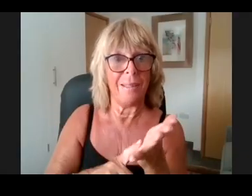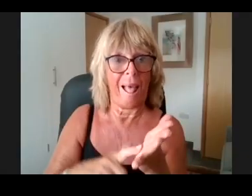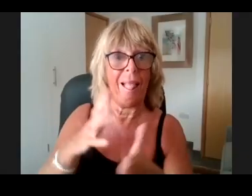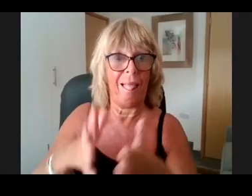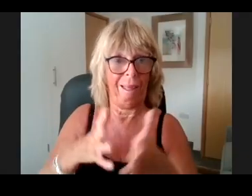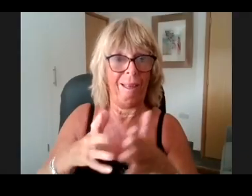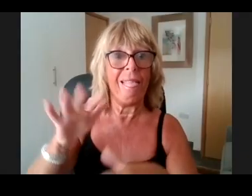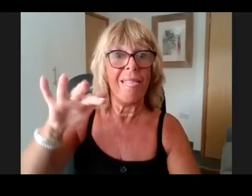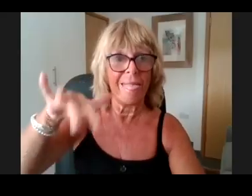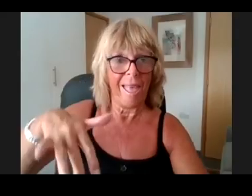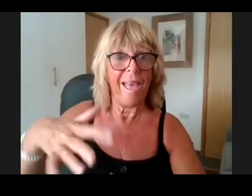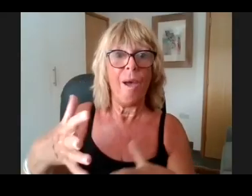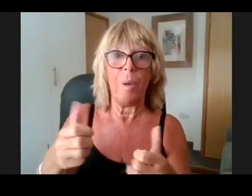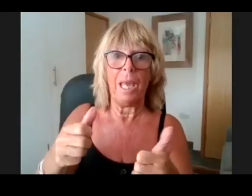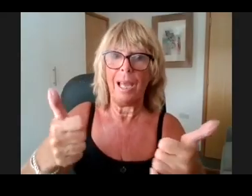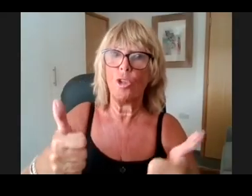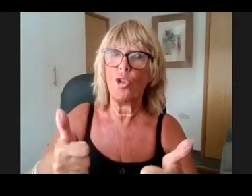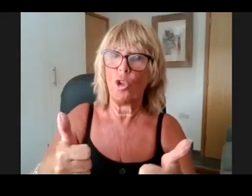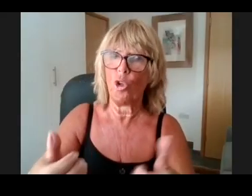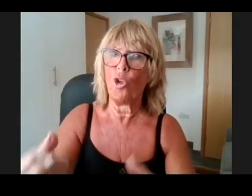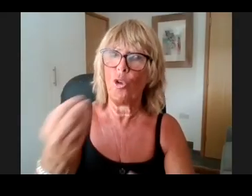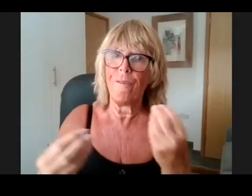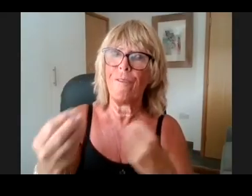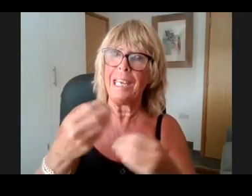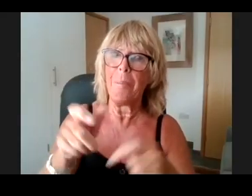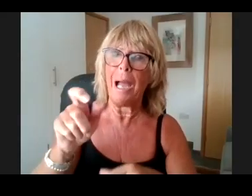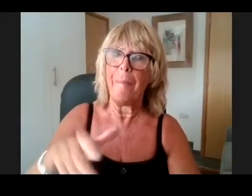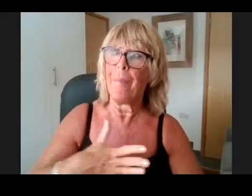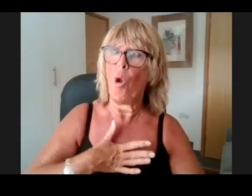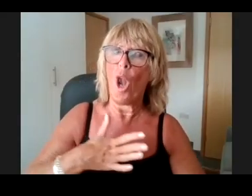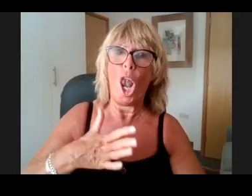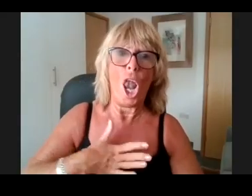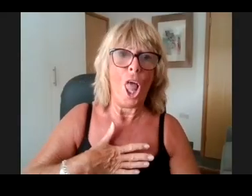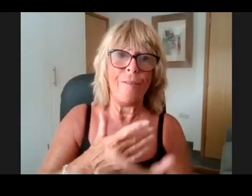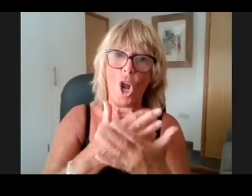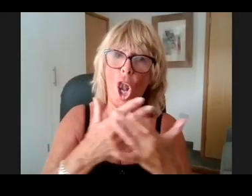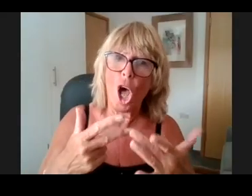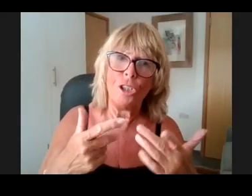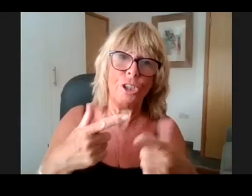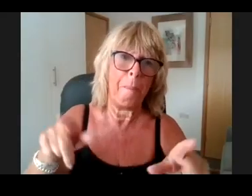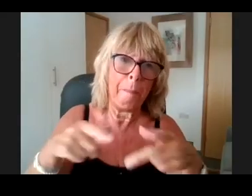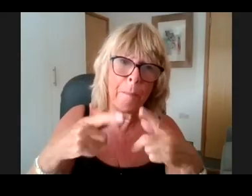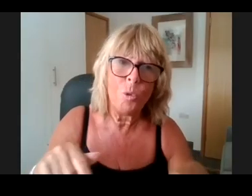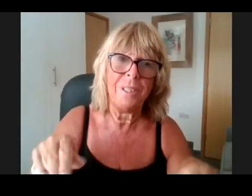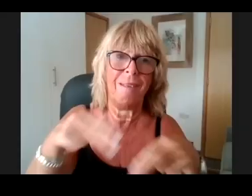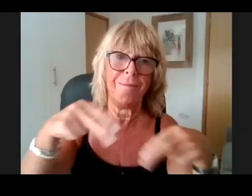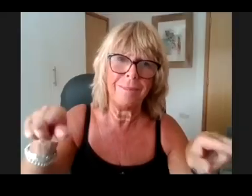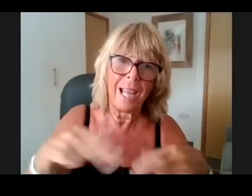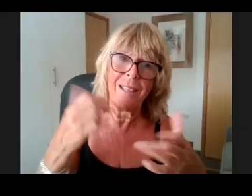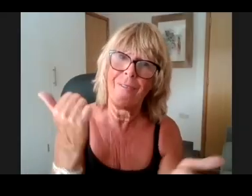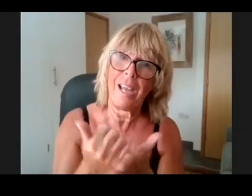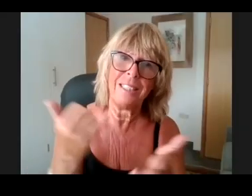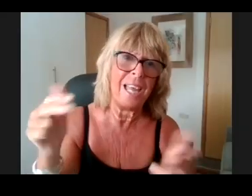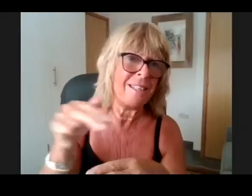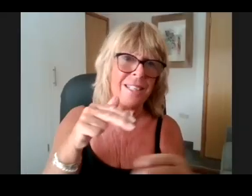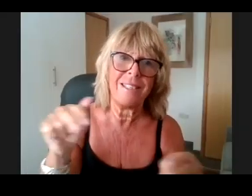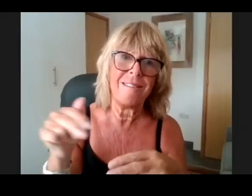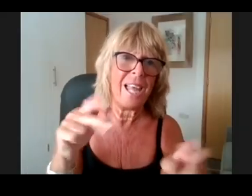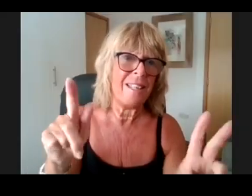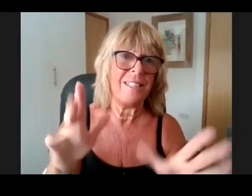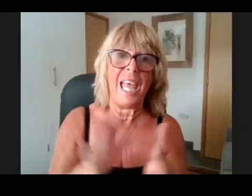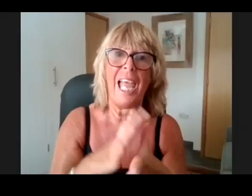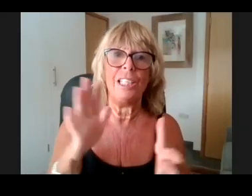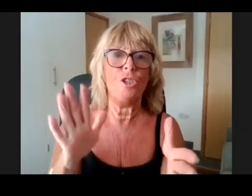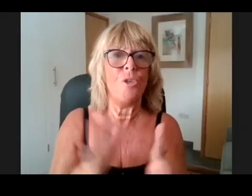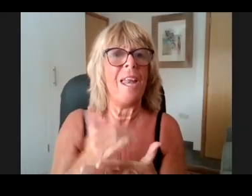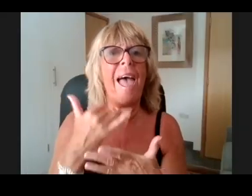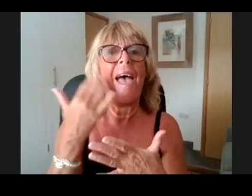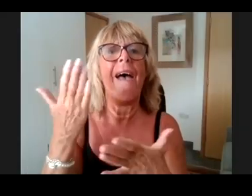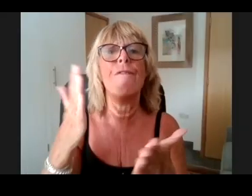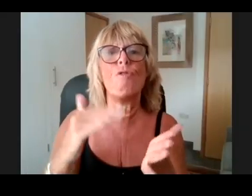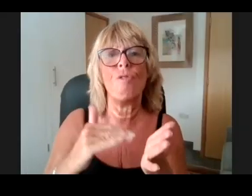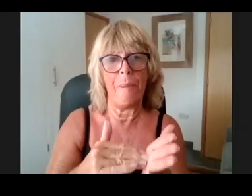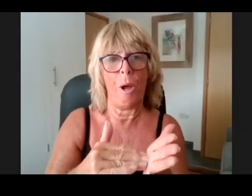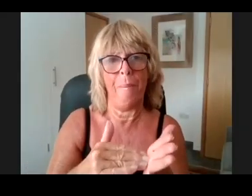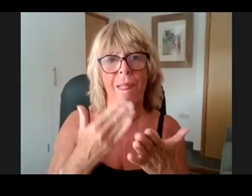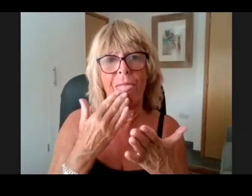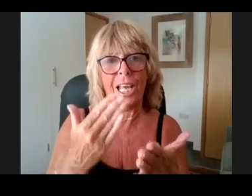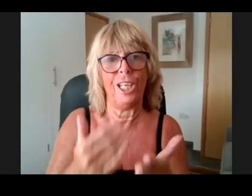we had great feedback "Lovely music, lovely dance, fantastic dancers. I enjoyed every moment. Thanks"